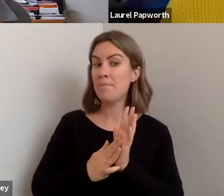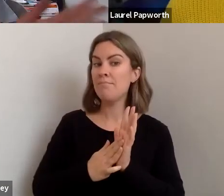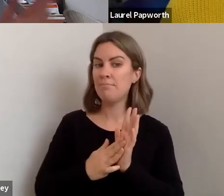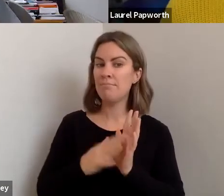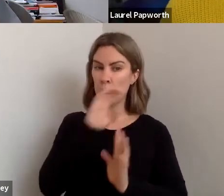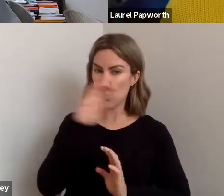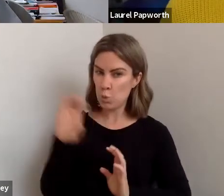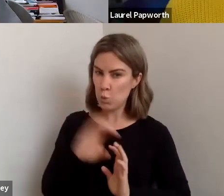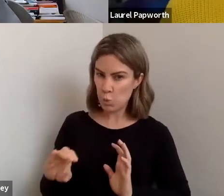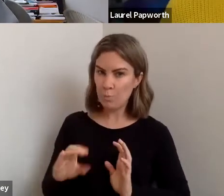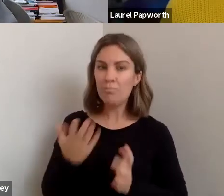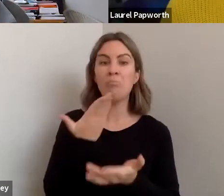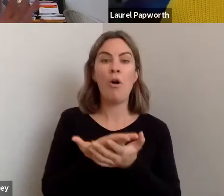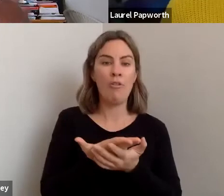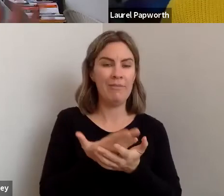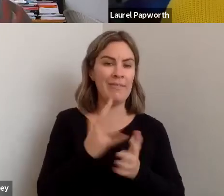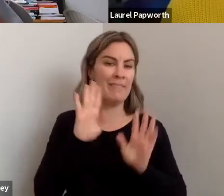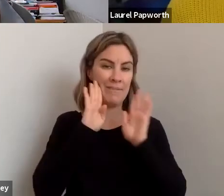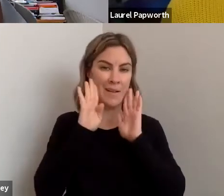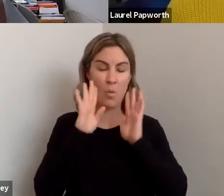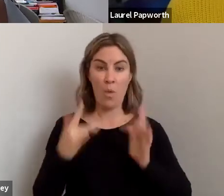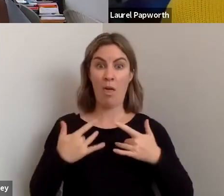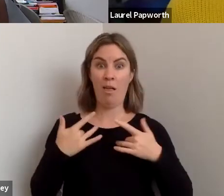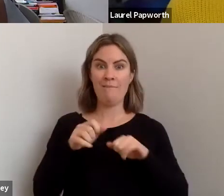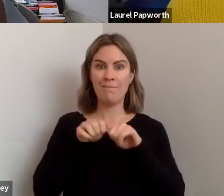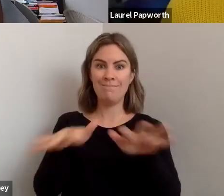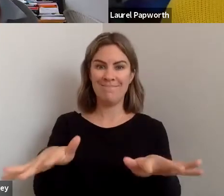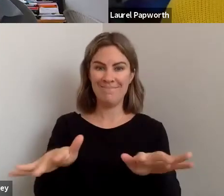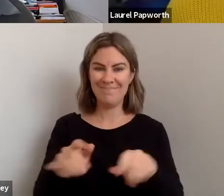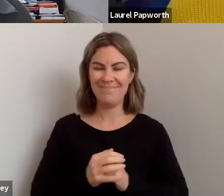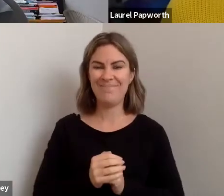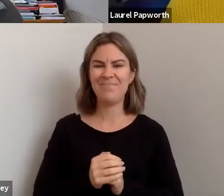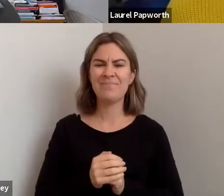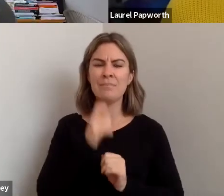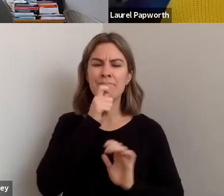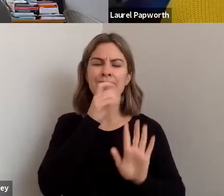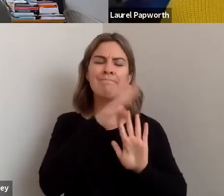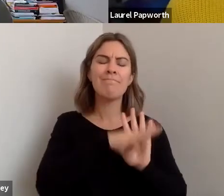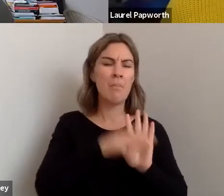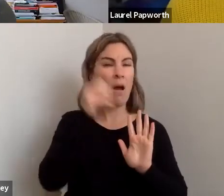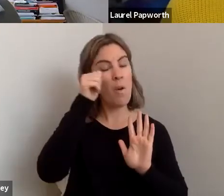Live. A tiny bit of housekeeping I know you're all very, very familiar with.